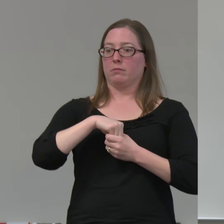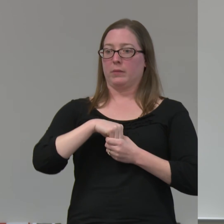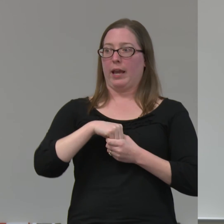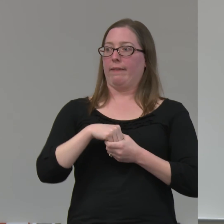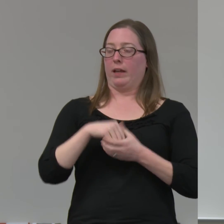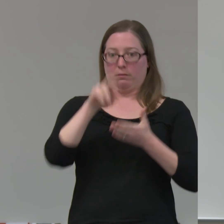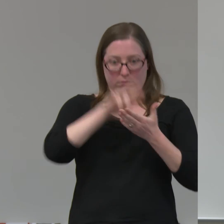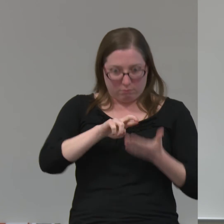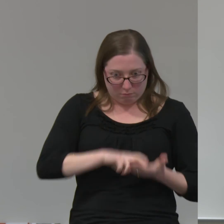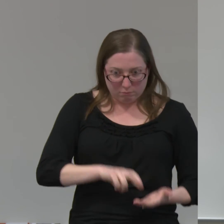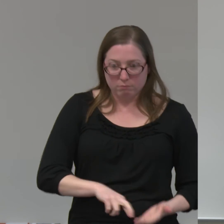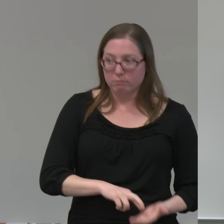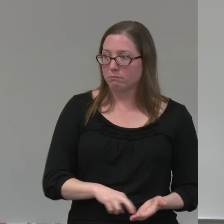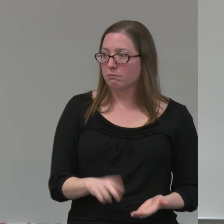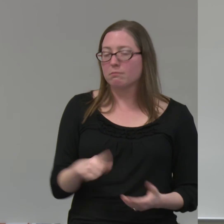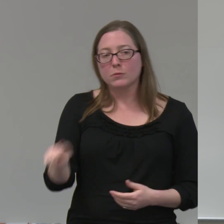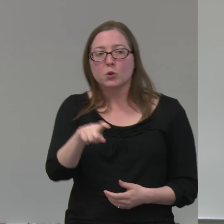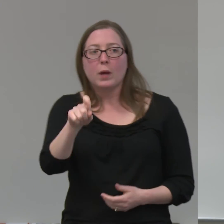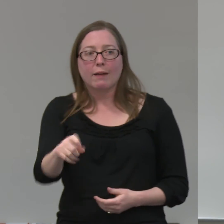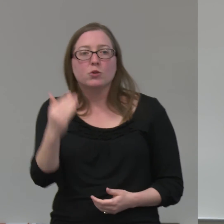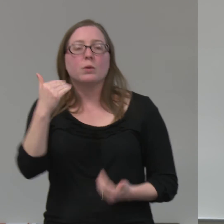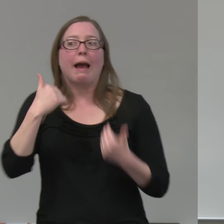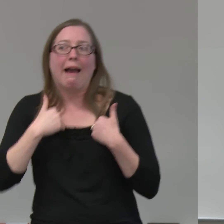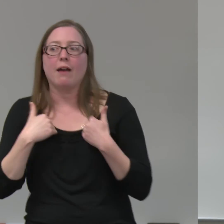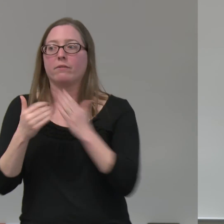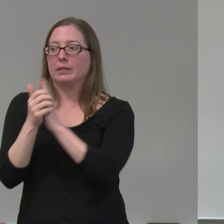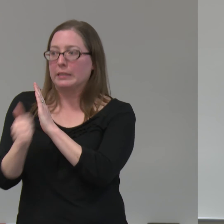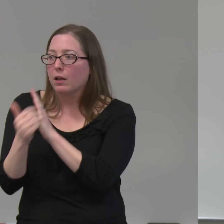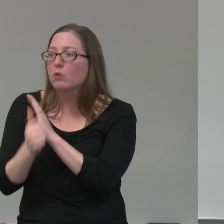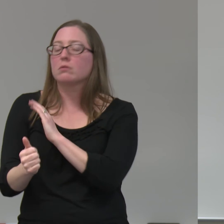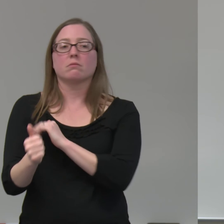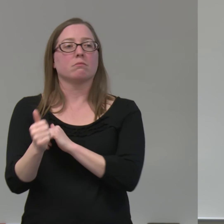and that you have some skills in that, and it's really your research mentors